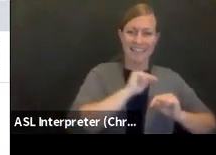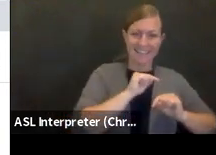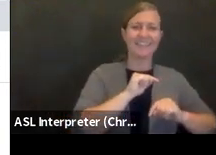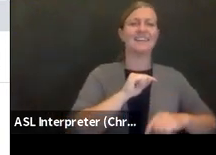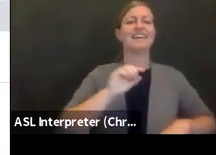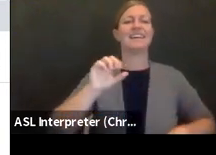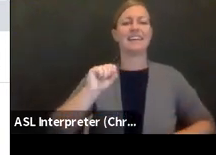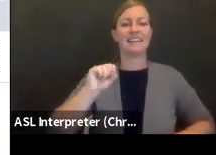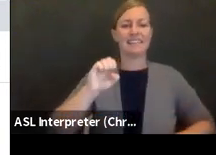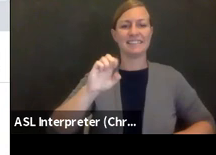ESD 112-- Kristina Wambold: Sections are here.